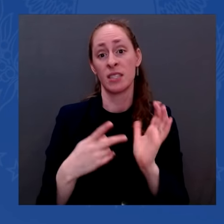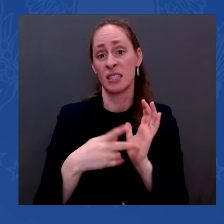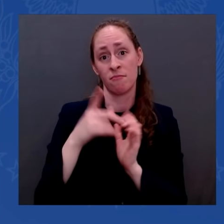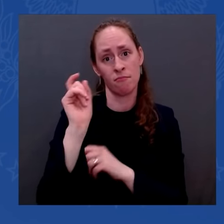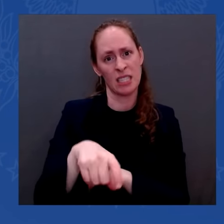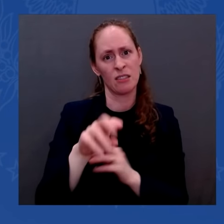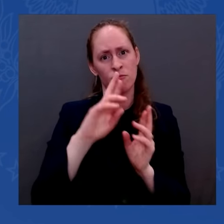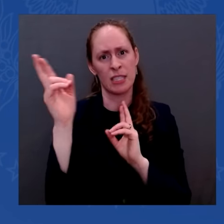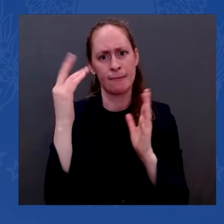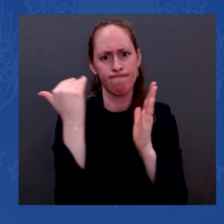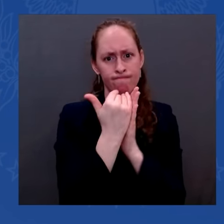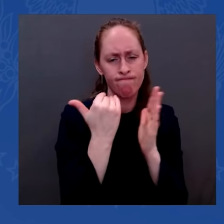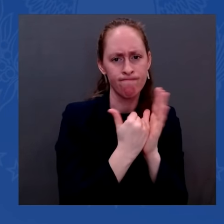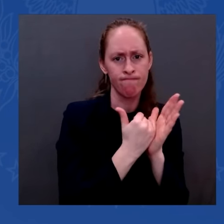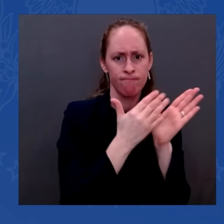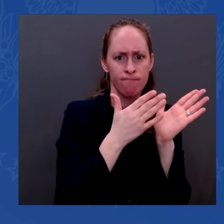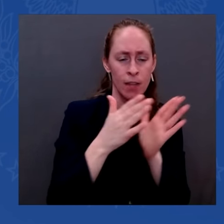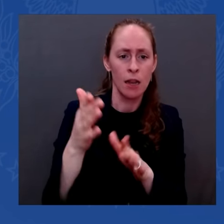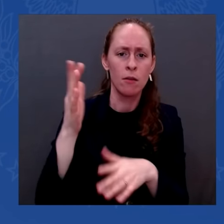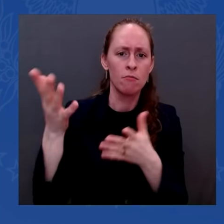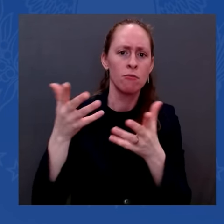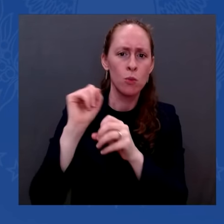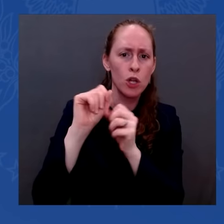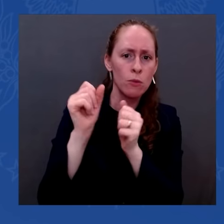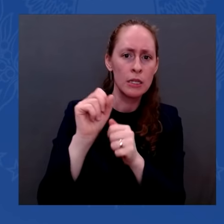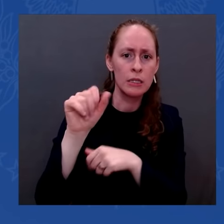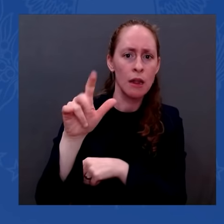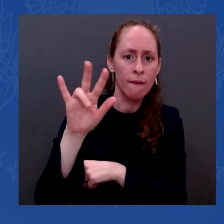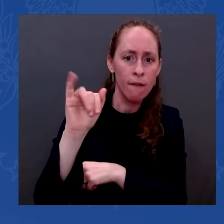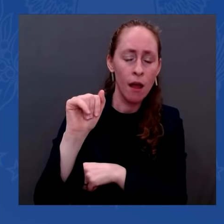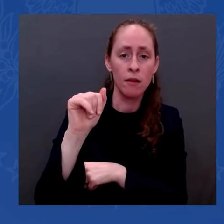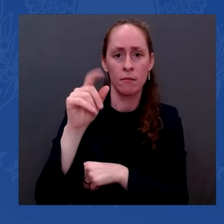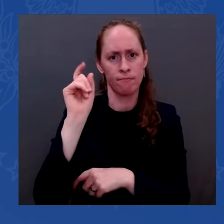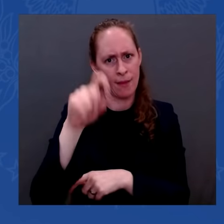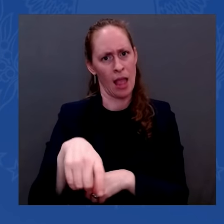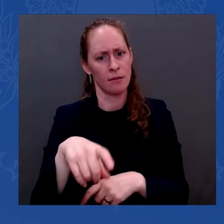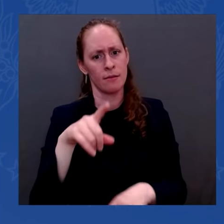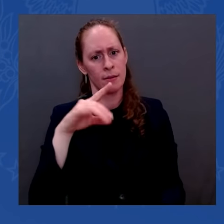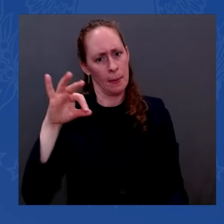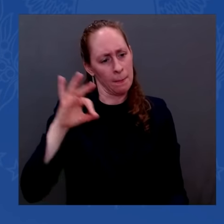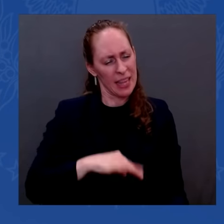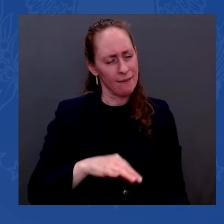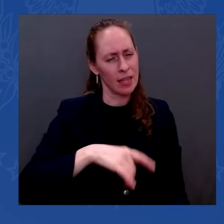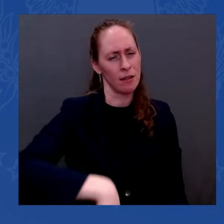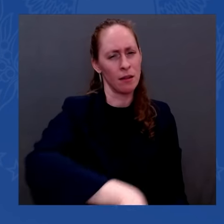not just on the economic opportunity but making sure that the growth and inclusion strategies include local hires,